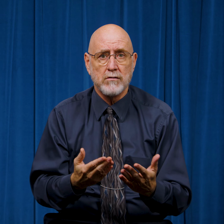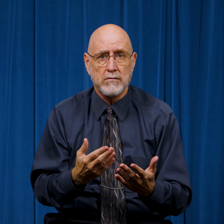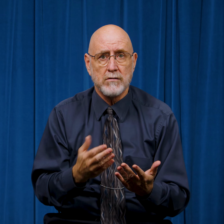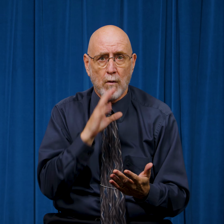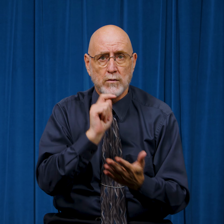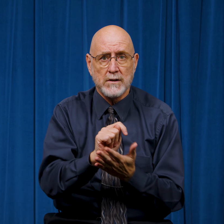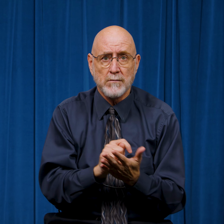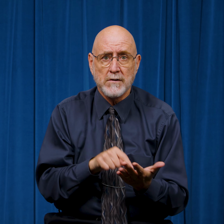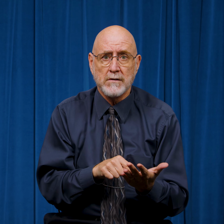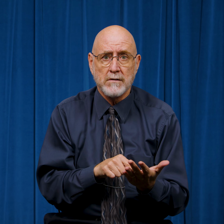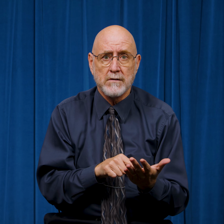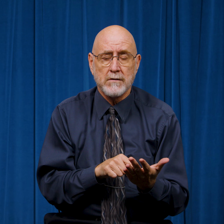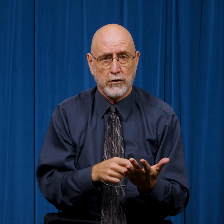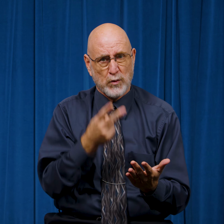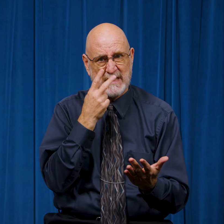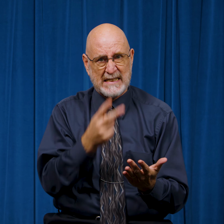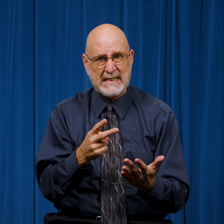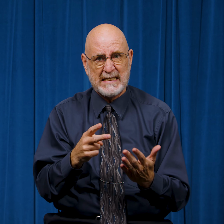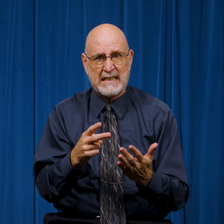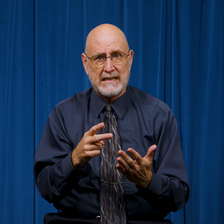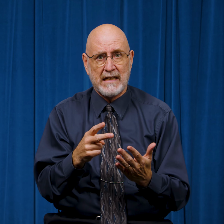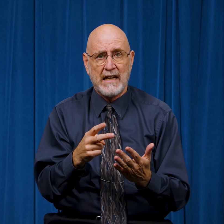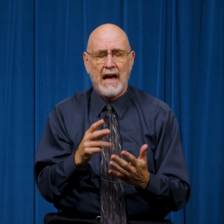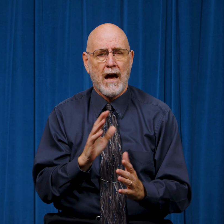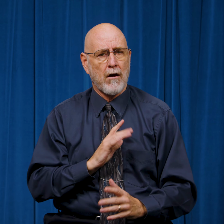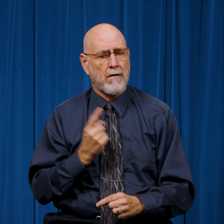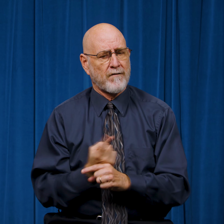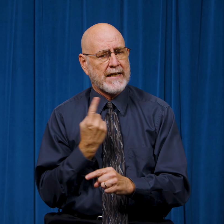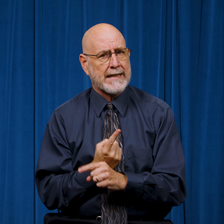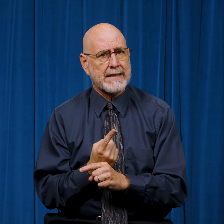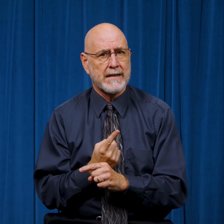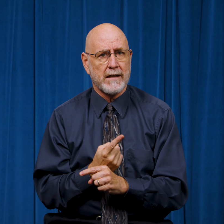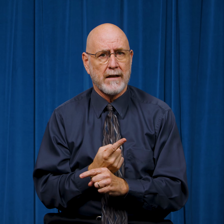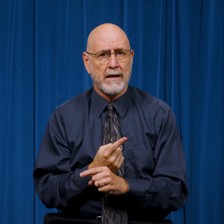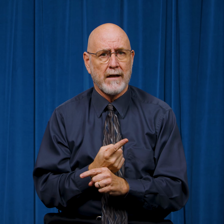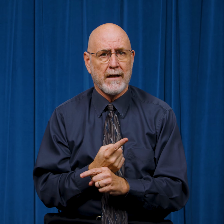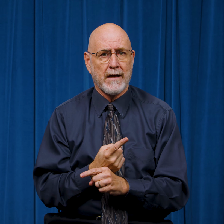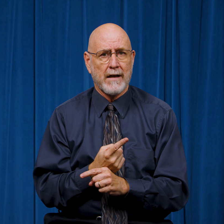So we see both how fitting this forward-facing portrait is